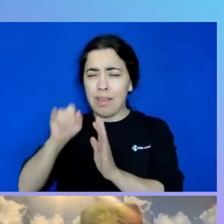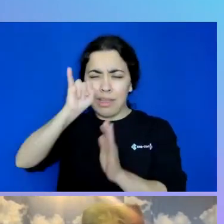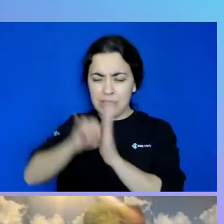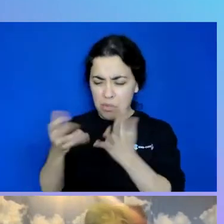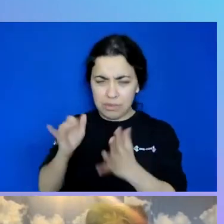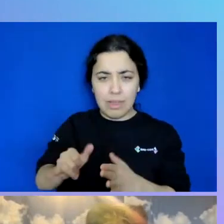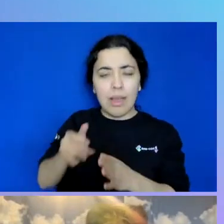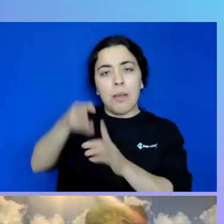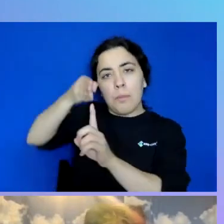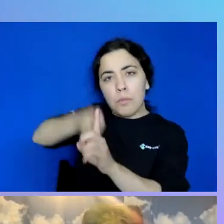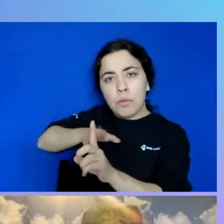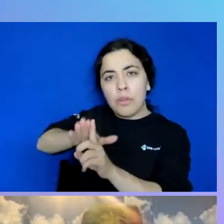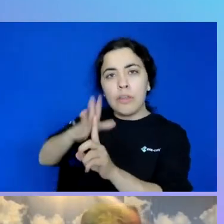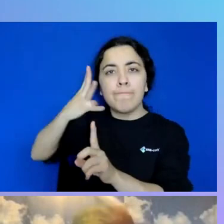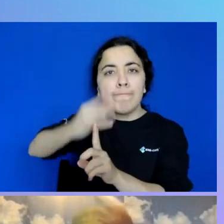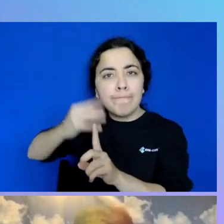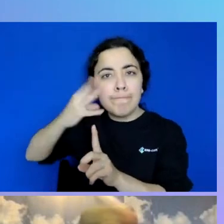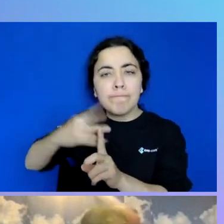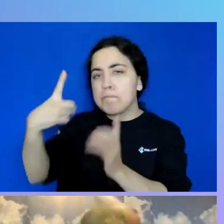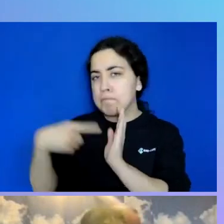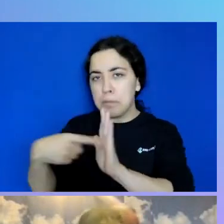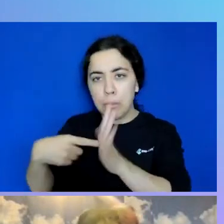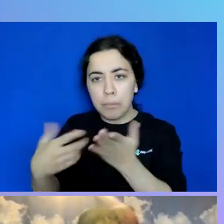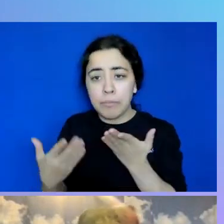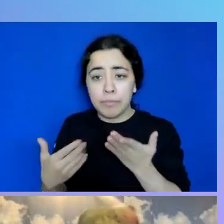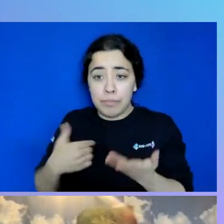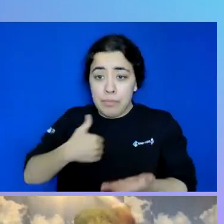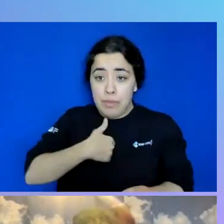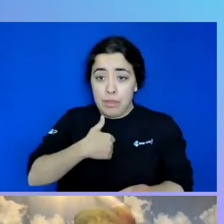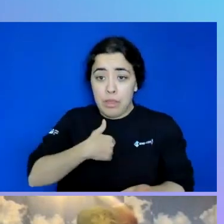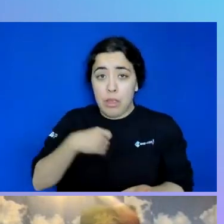lived experiences that people have, such as like me being a